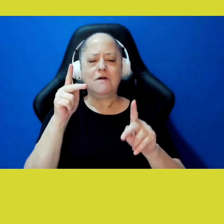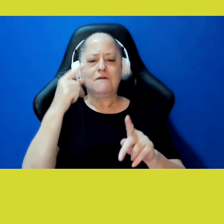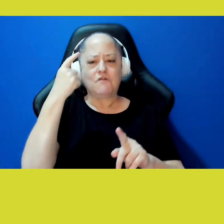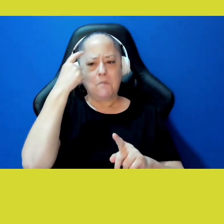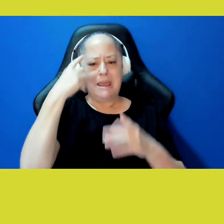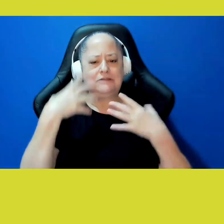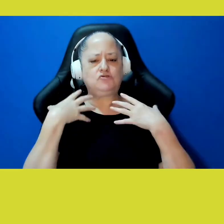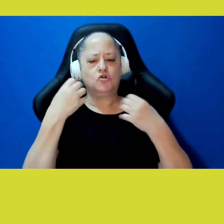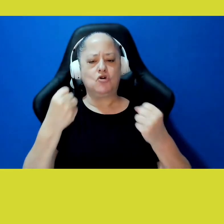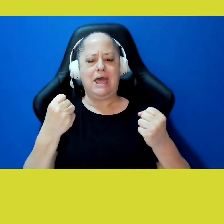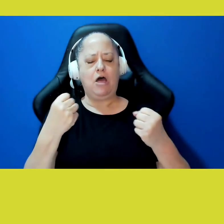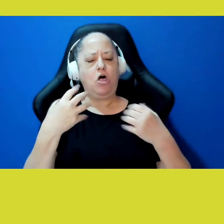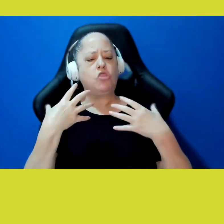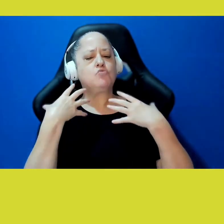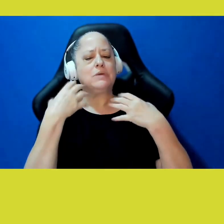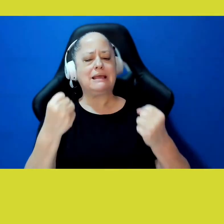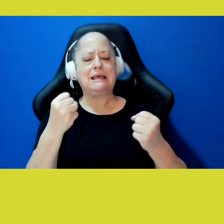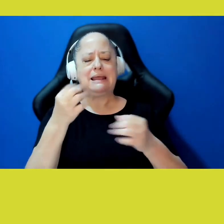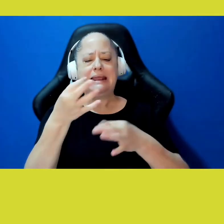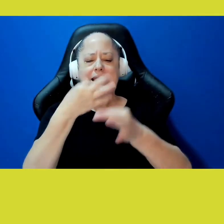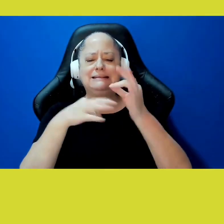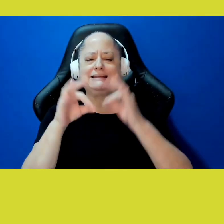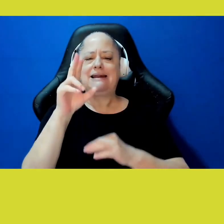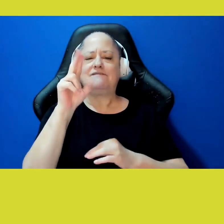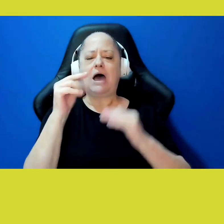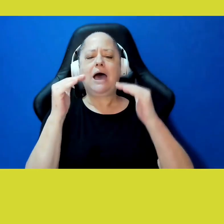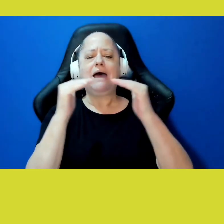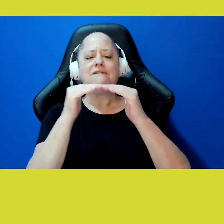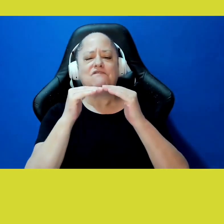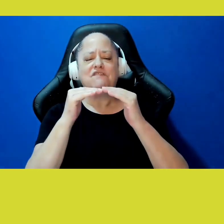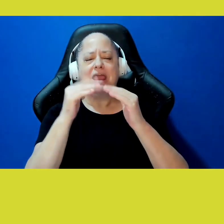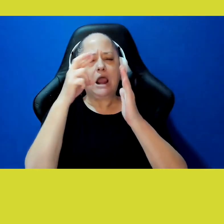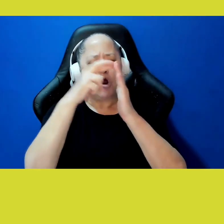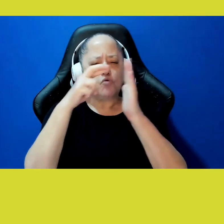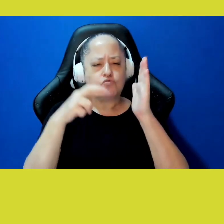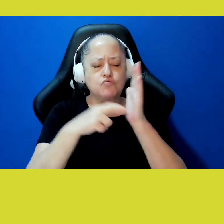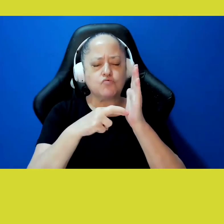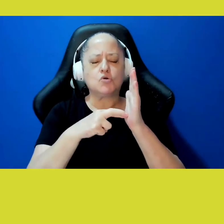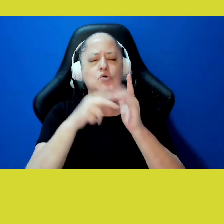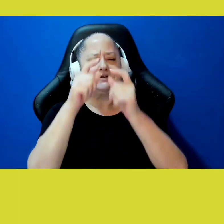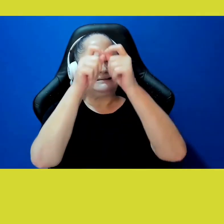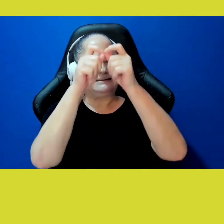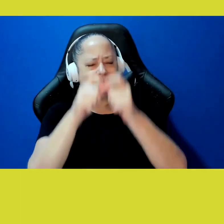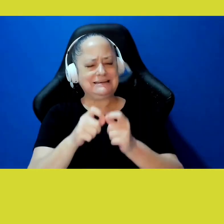unfair temporary housing rules and talking about some of the details about the kinds of supports that people